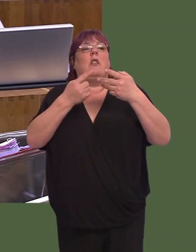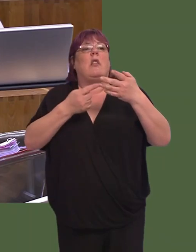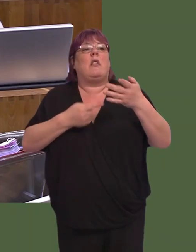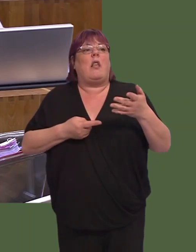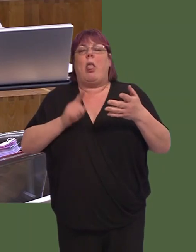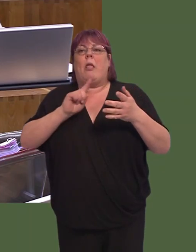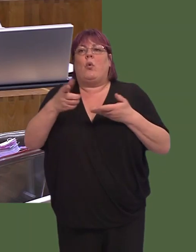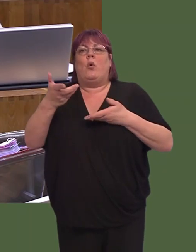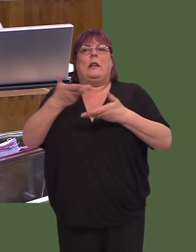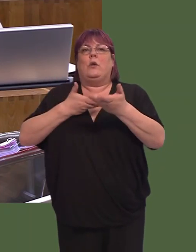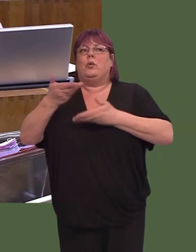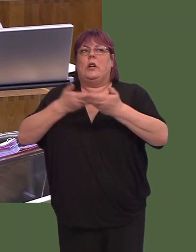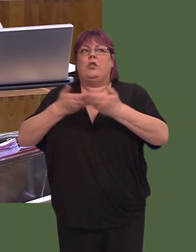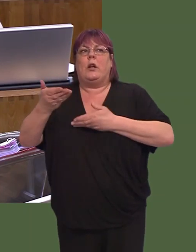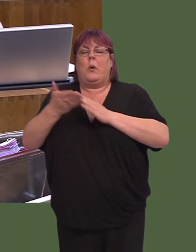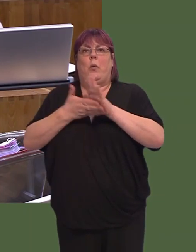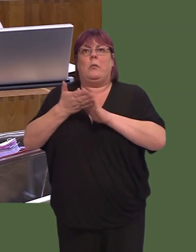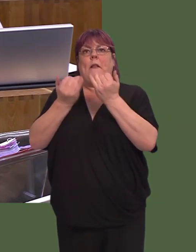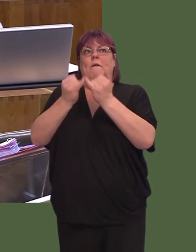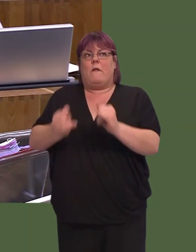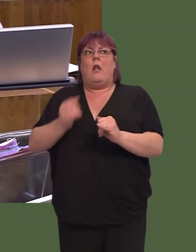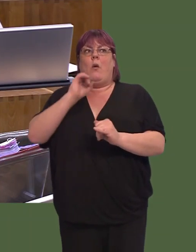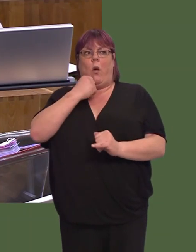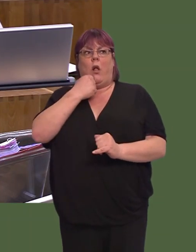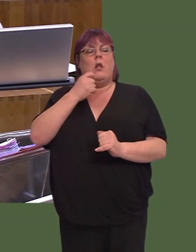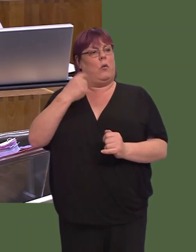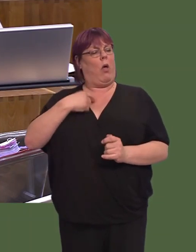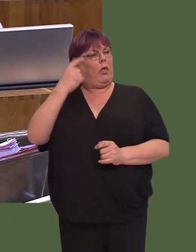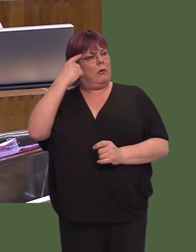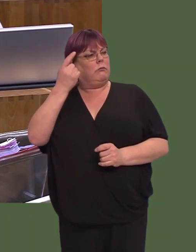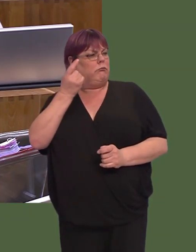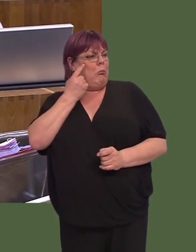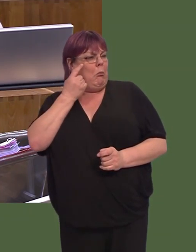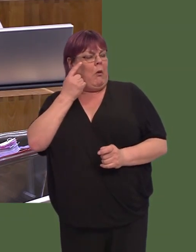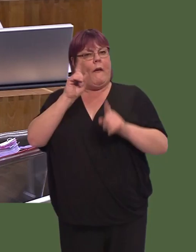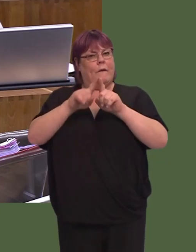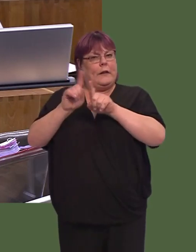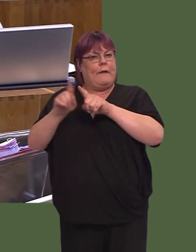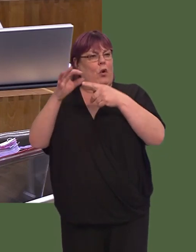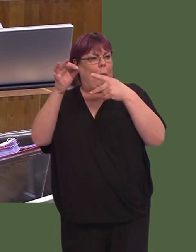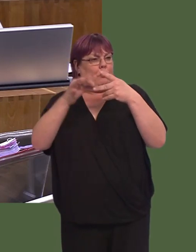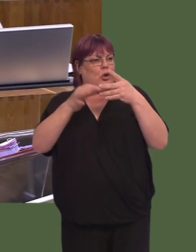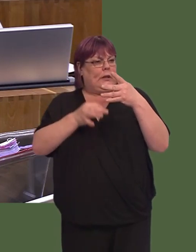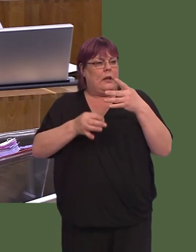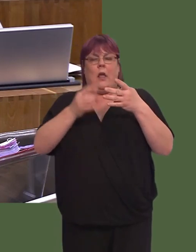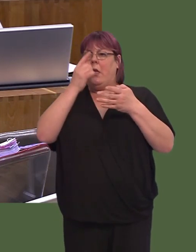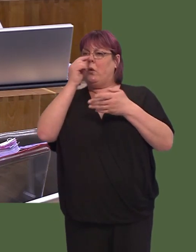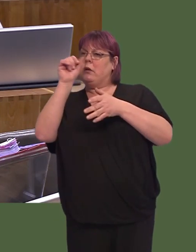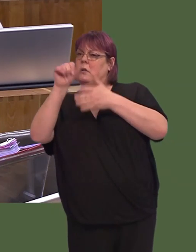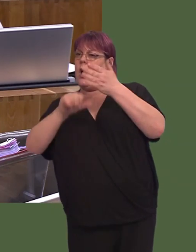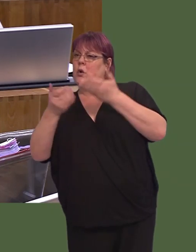and you're very likely to fail. So, I think it's a very sensible thing to have a range of options on the table that you can start the negotiations with.